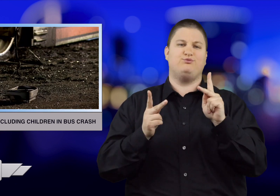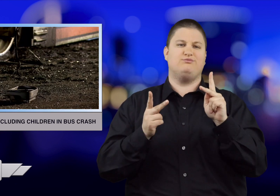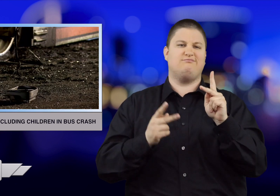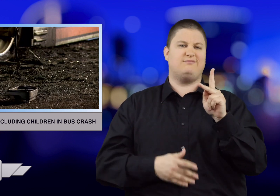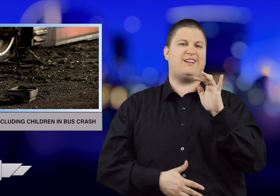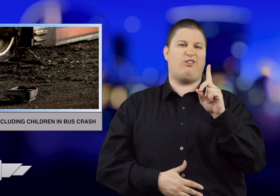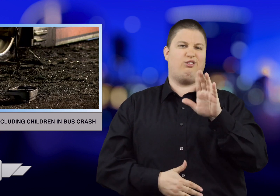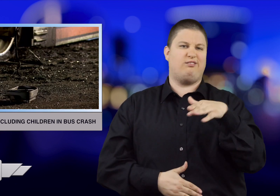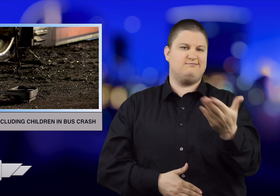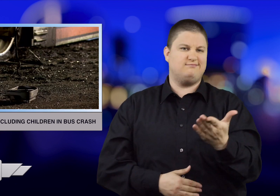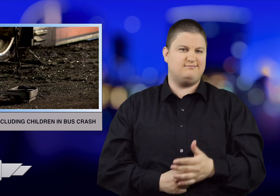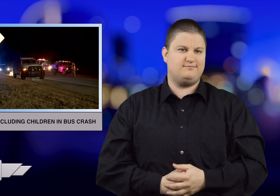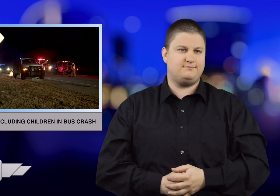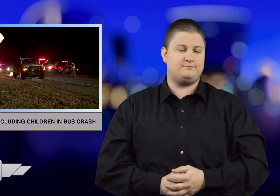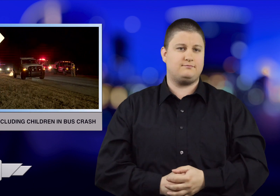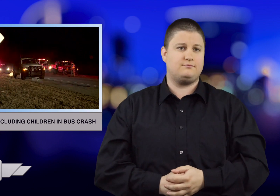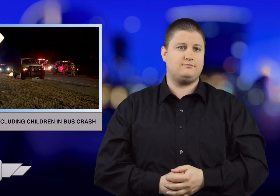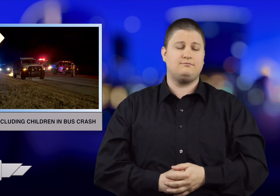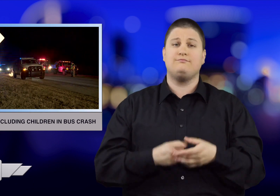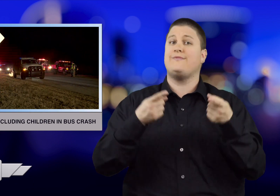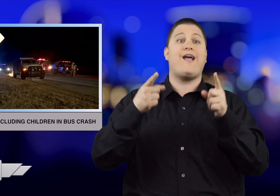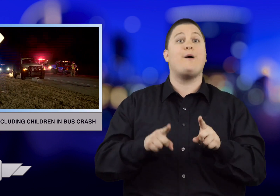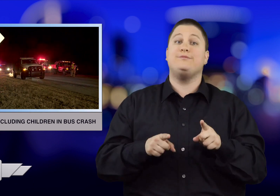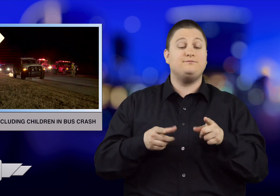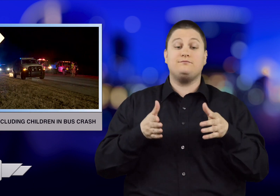Friday night.